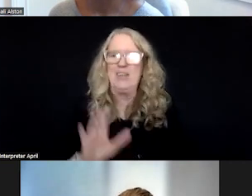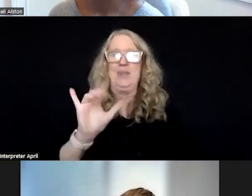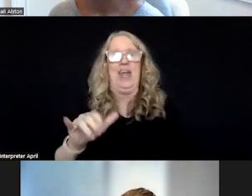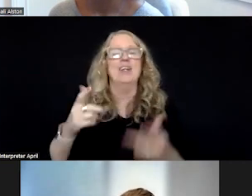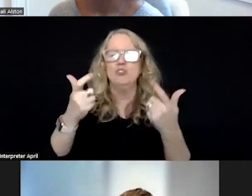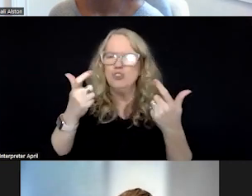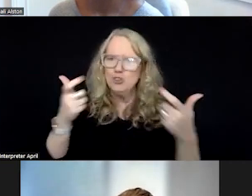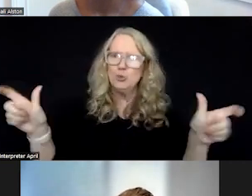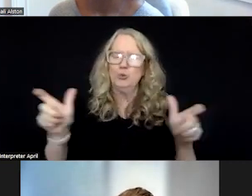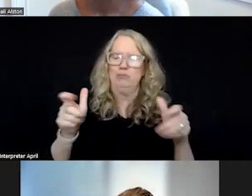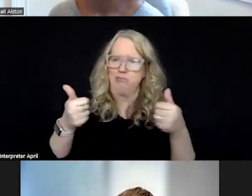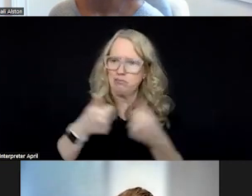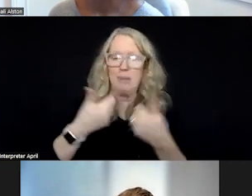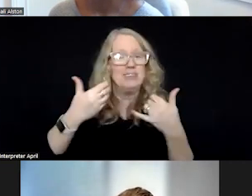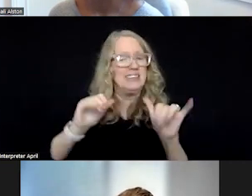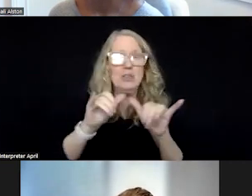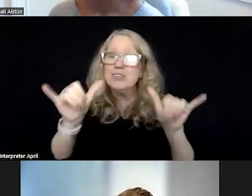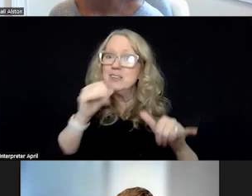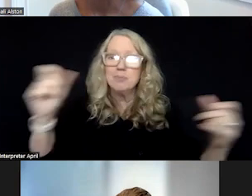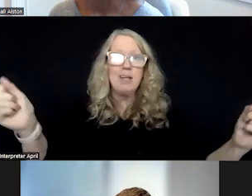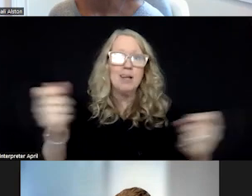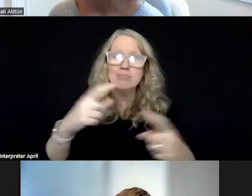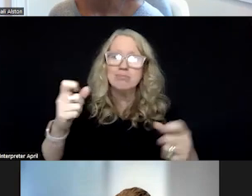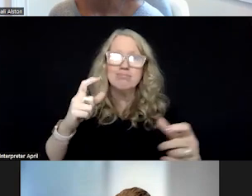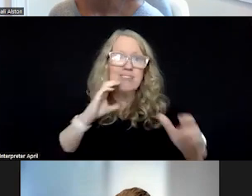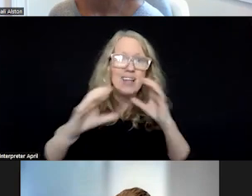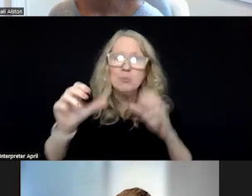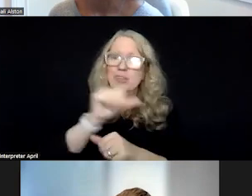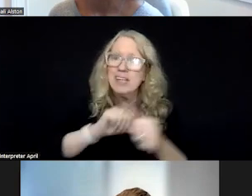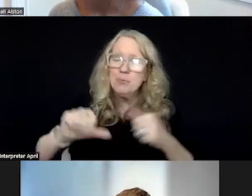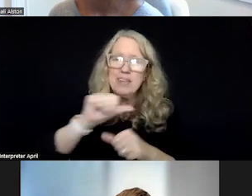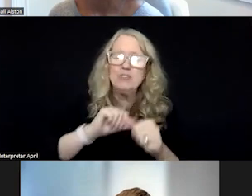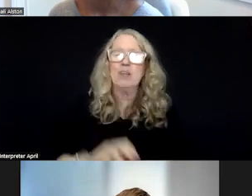HAVE SYSTEMS THAT DON'T TALK TO EACH OTHER STILL. FOR US, THAT